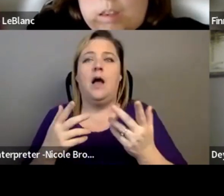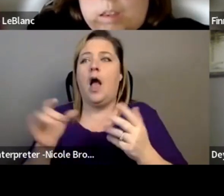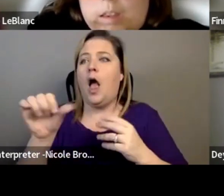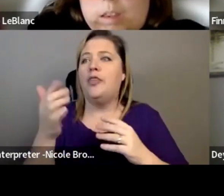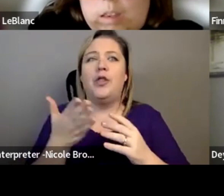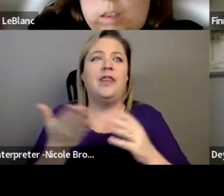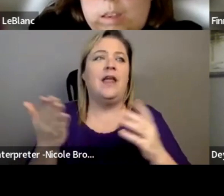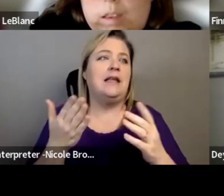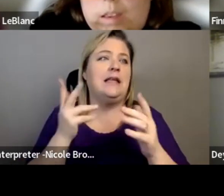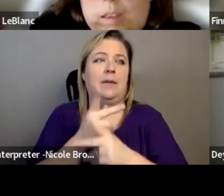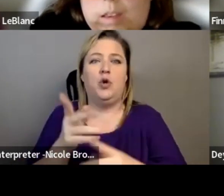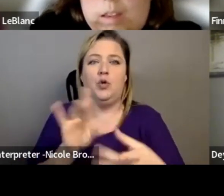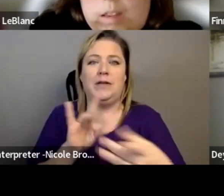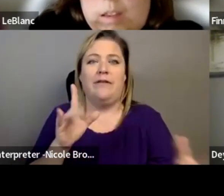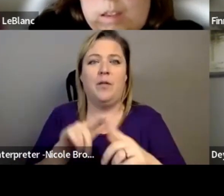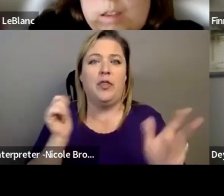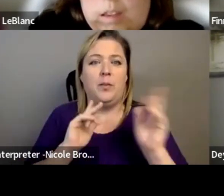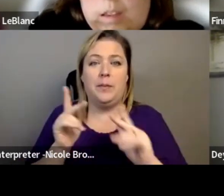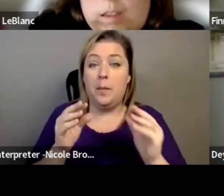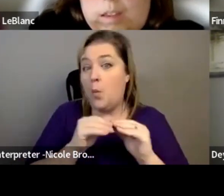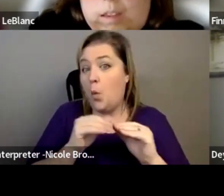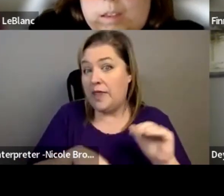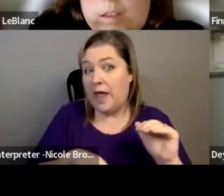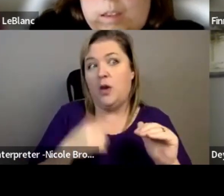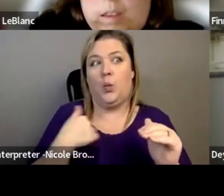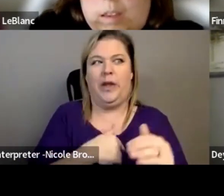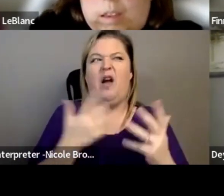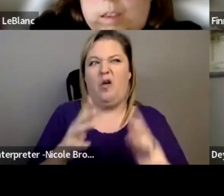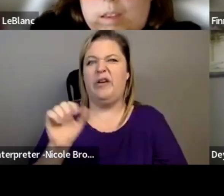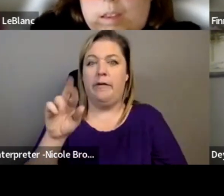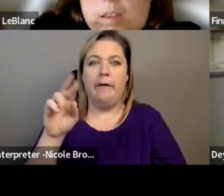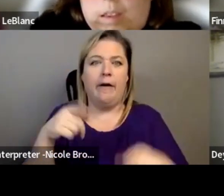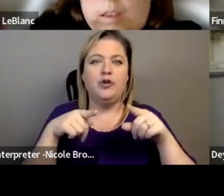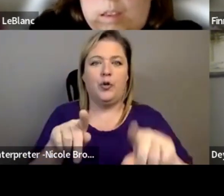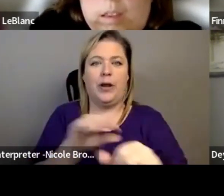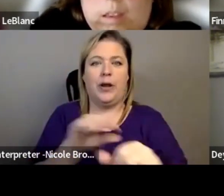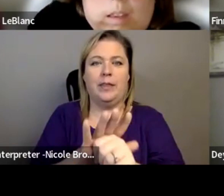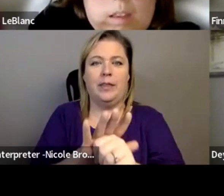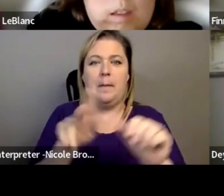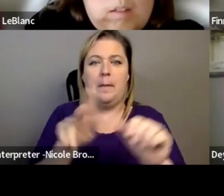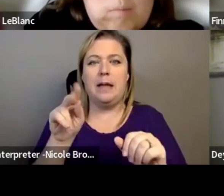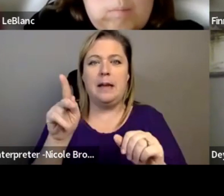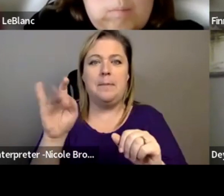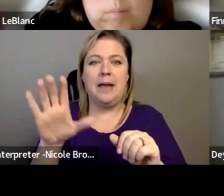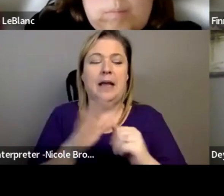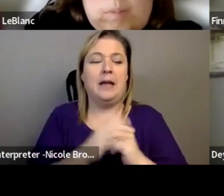other people even more, even more so than we all are, during this pandemic. And even afterward, especially for folks